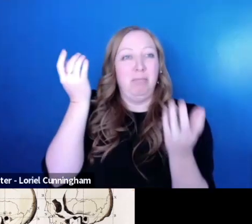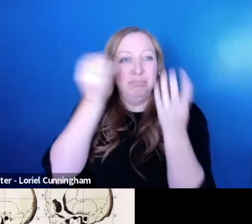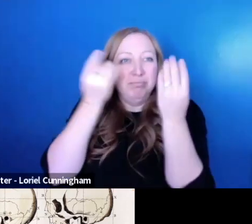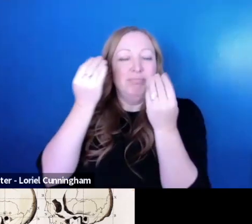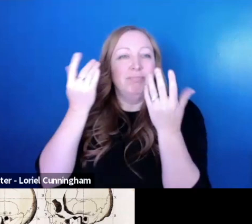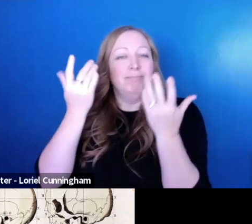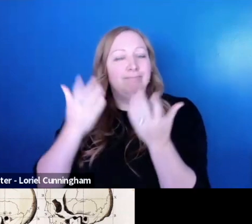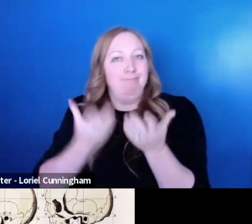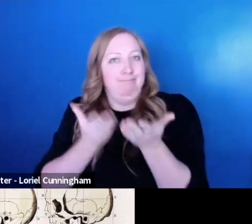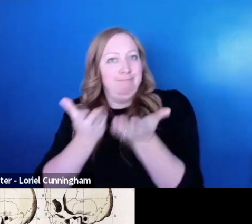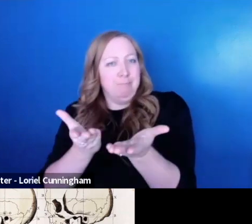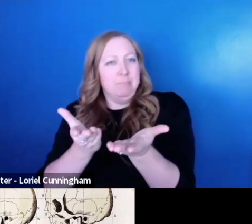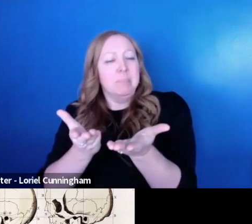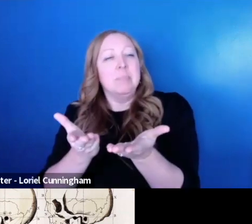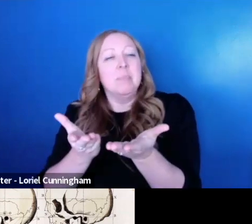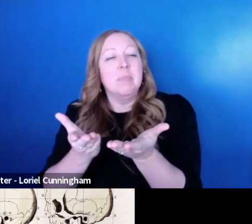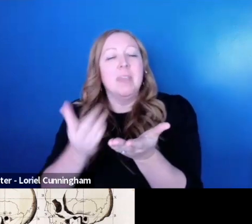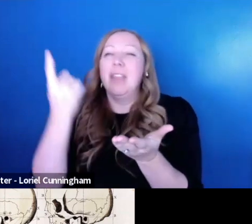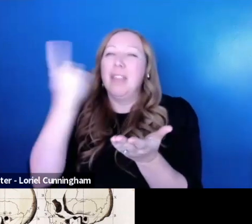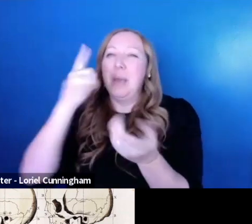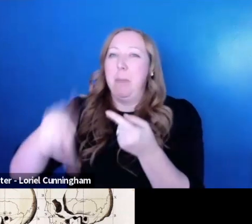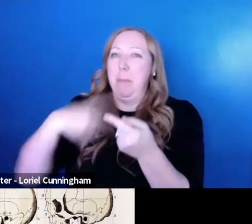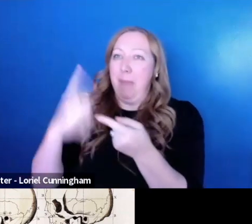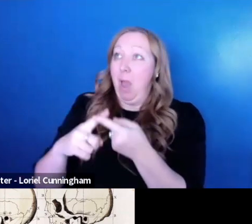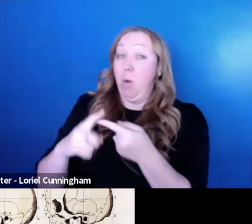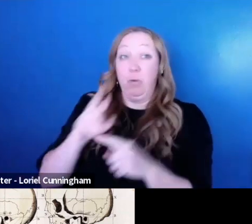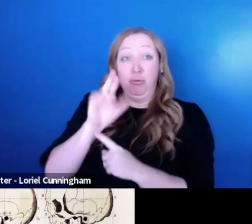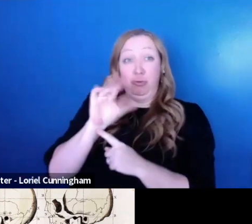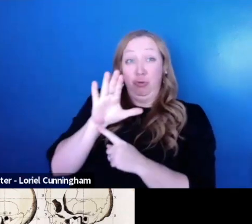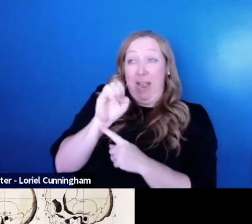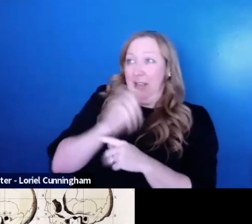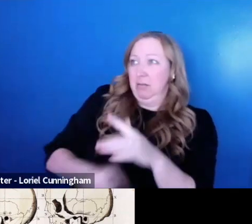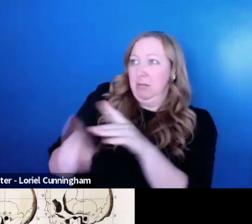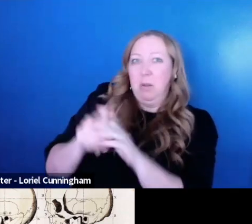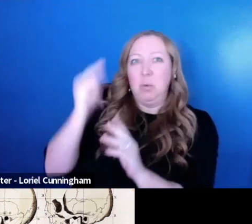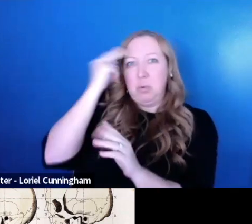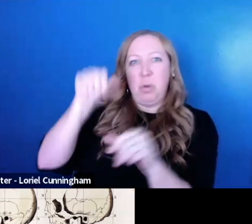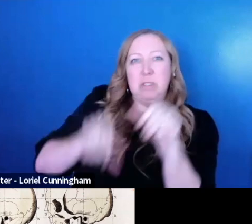thinking about neuroscientific racism today. So what does racism mean for us today? How should we think about racism